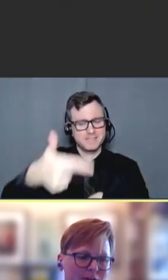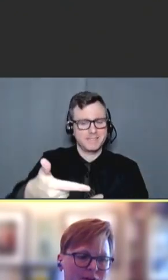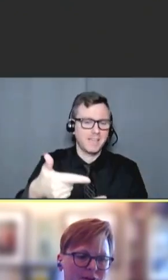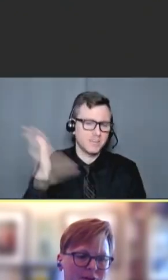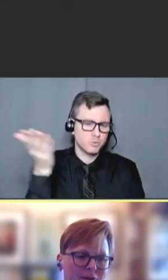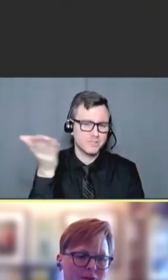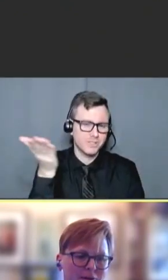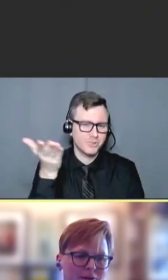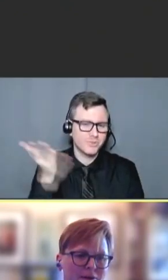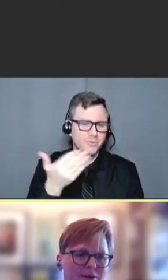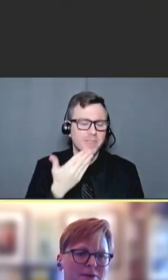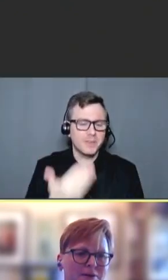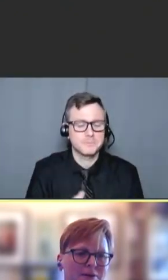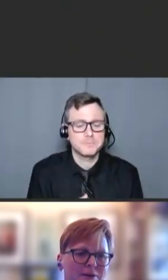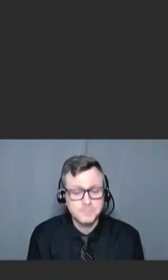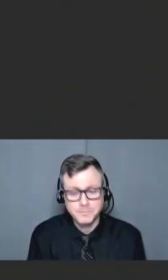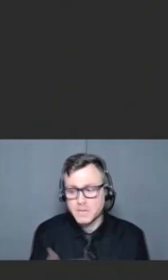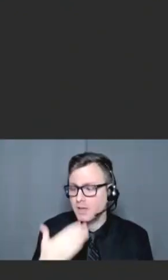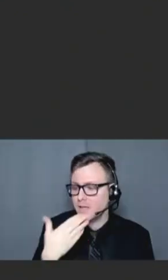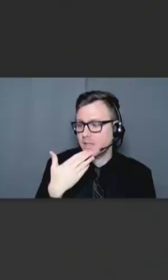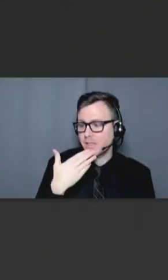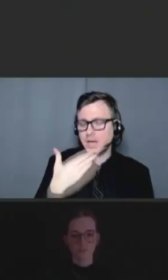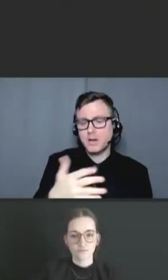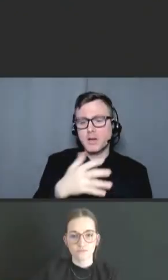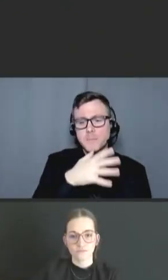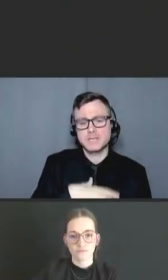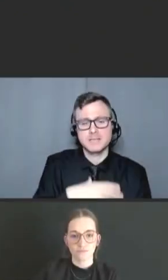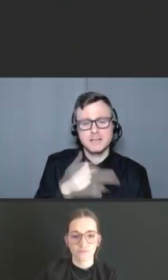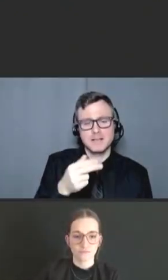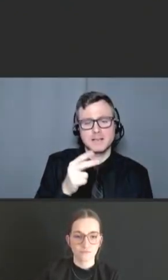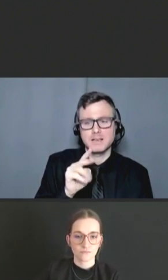Robert Hopkins: Thank you very much, Ms. Hanneman. Our next presenter